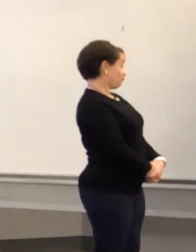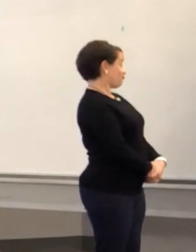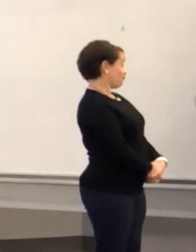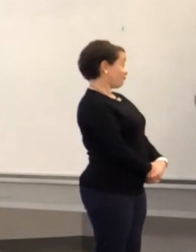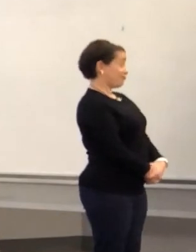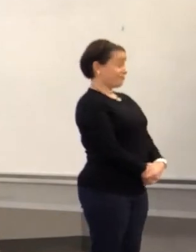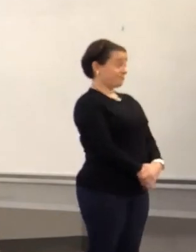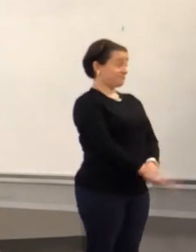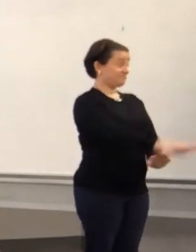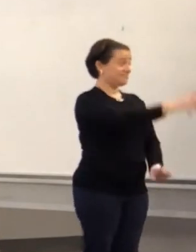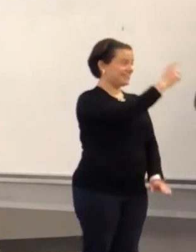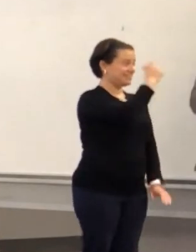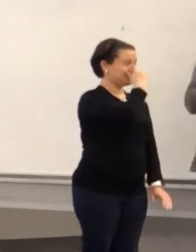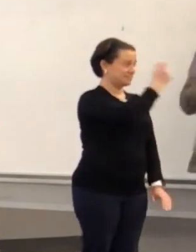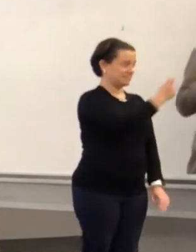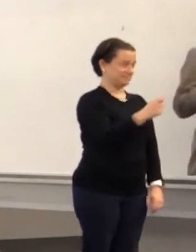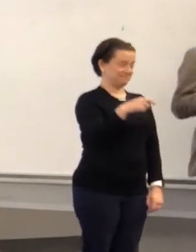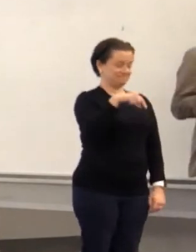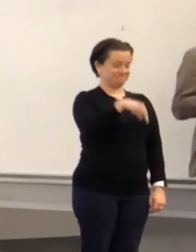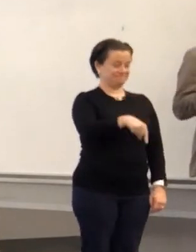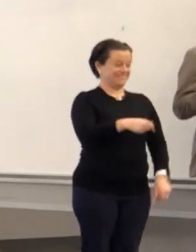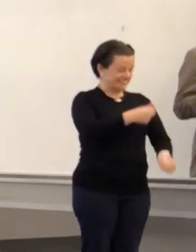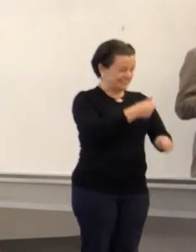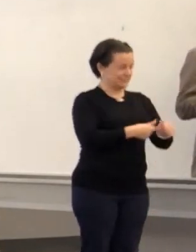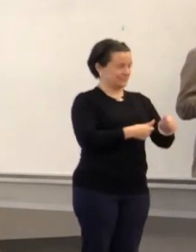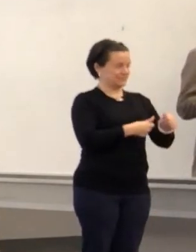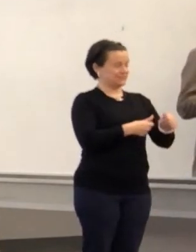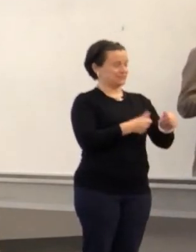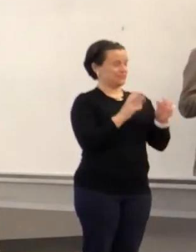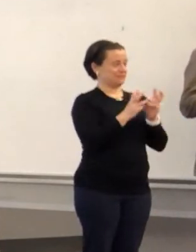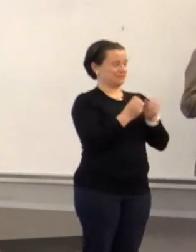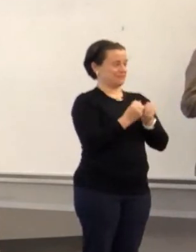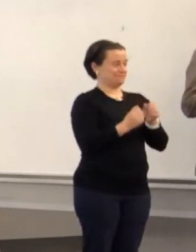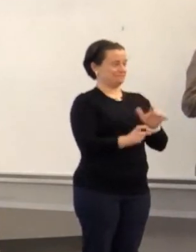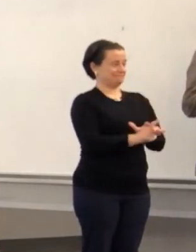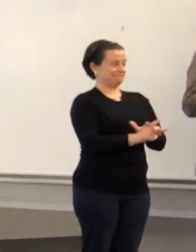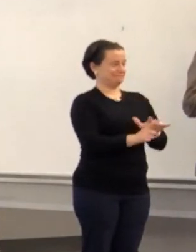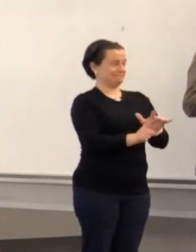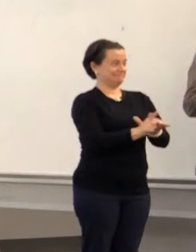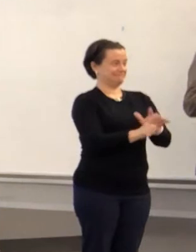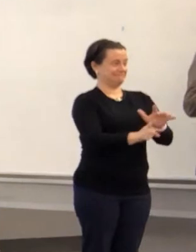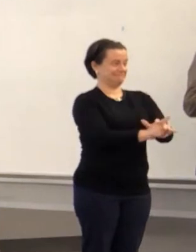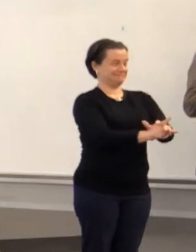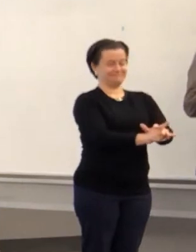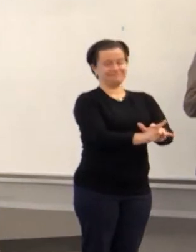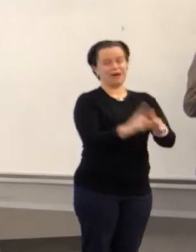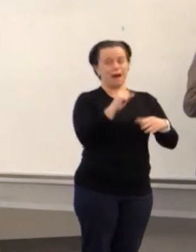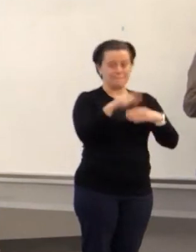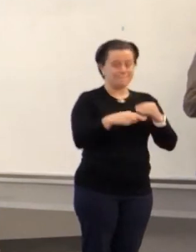[Robert] It's interesting, this has now come up I think in each of the sessions, questions about patenting methods